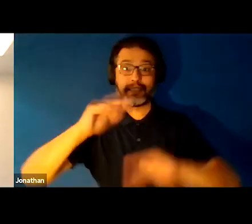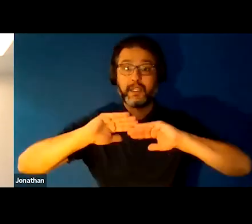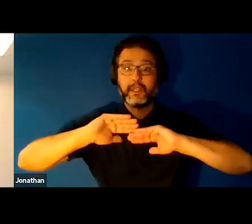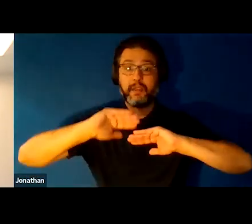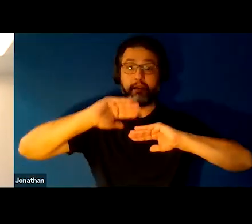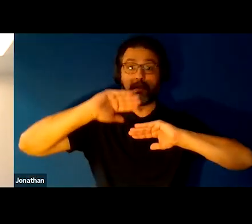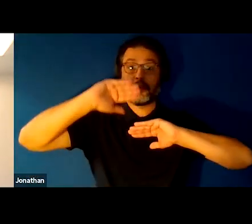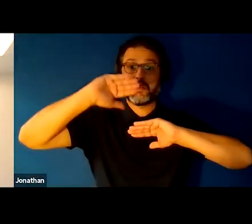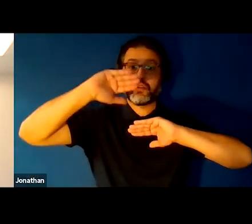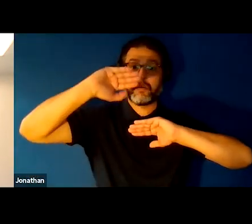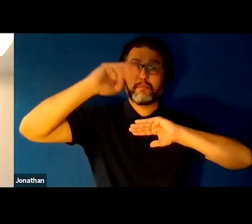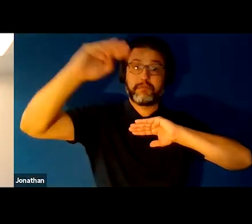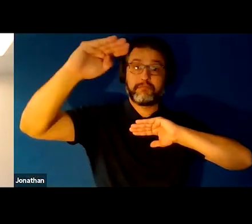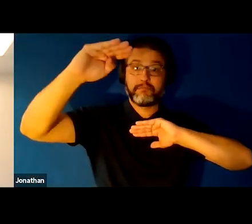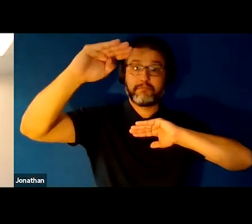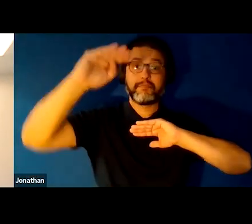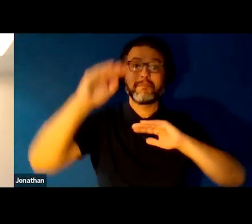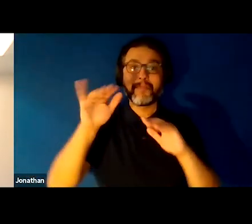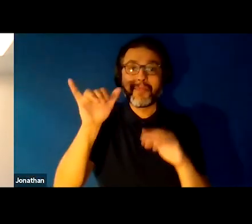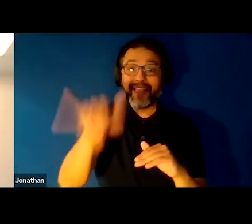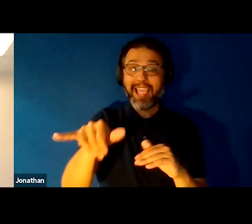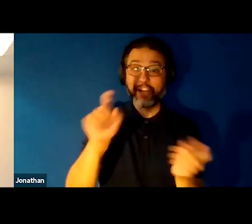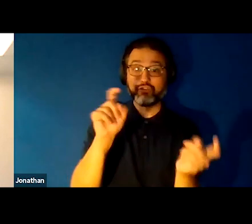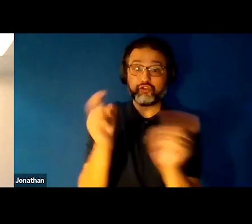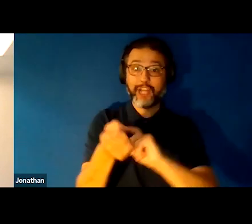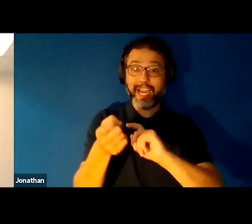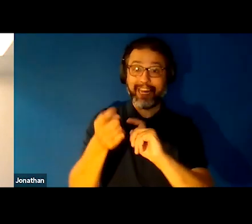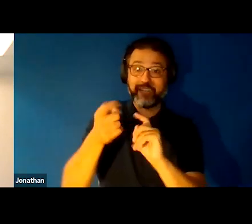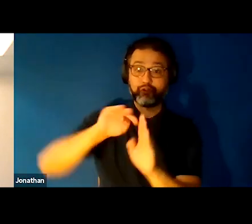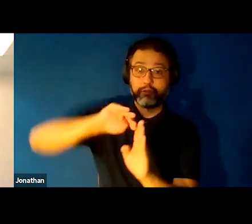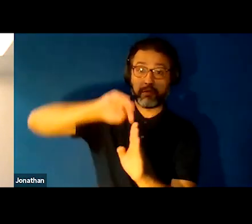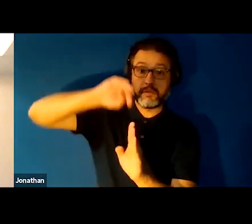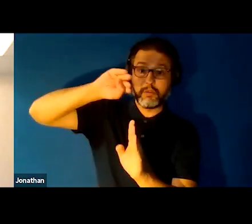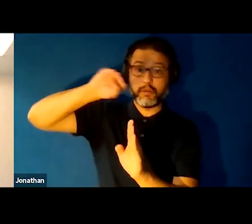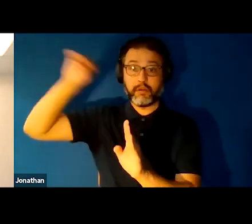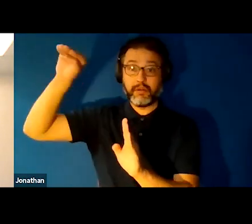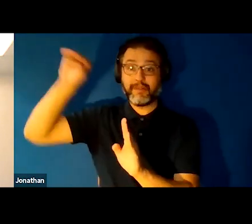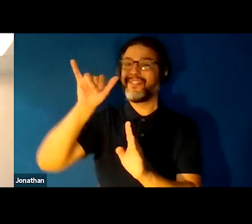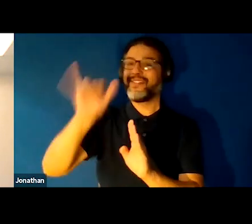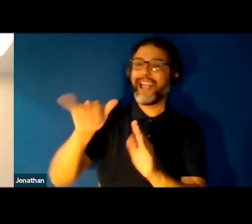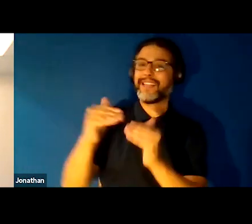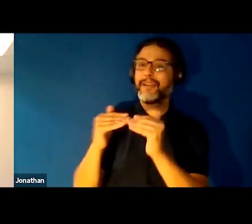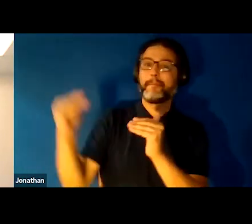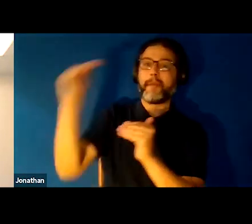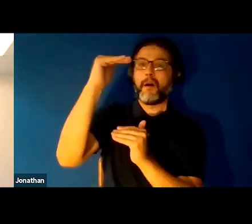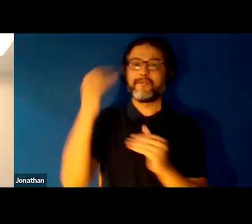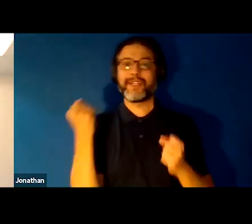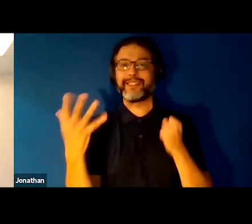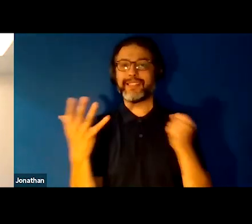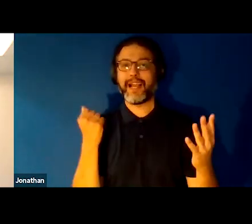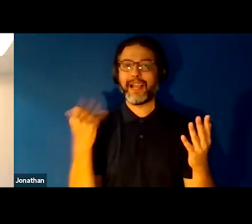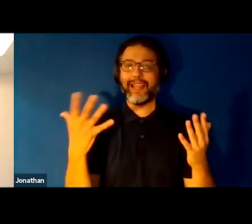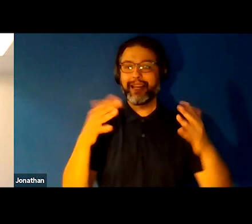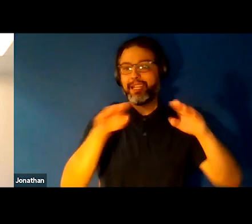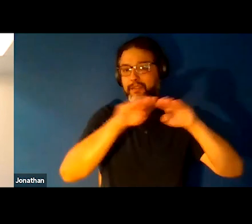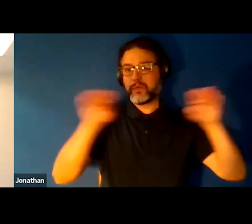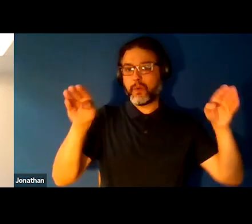signing zone.